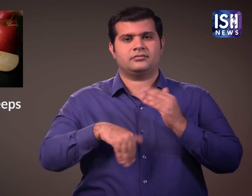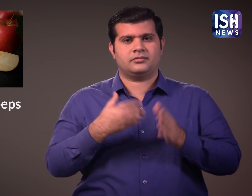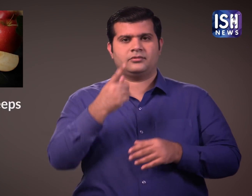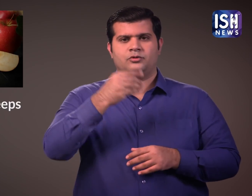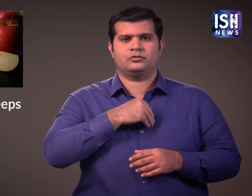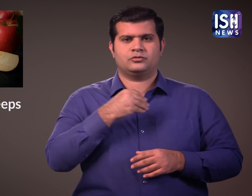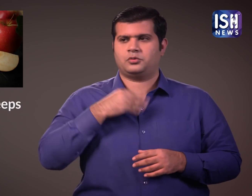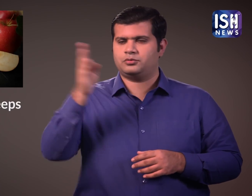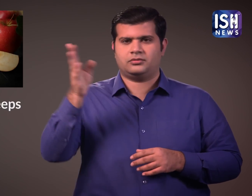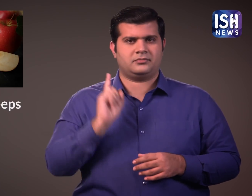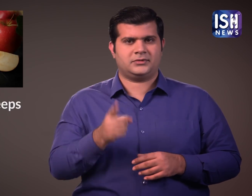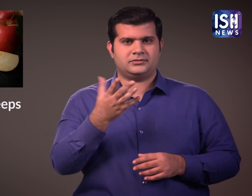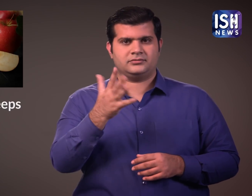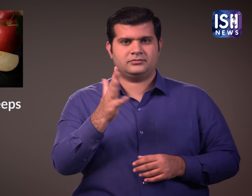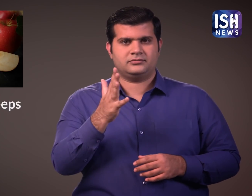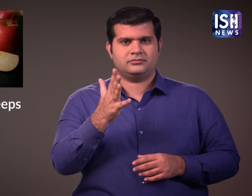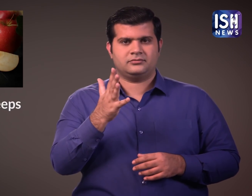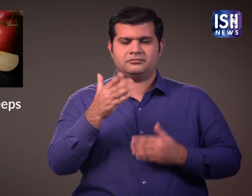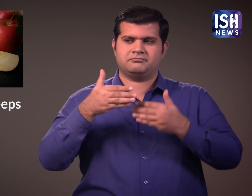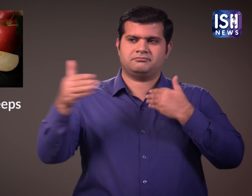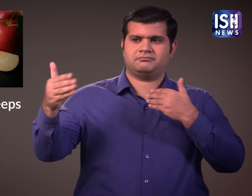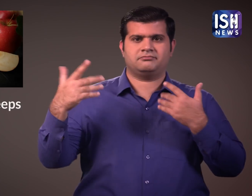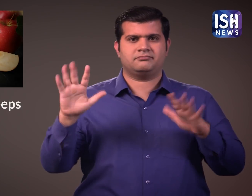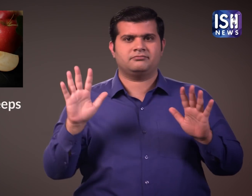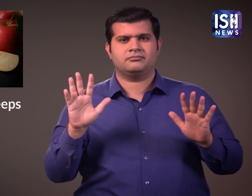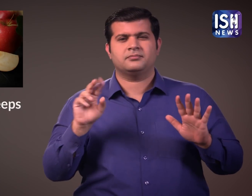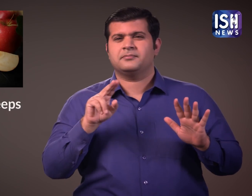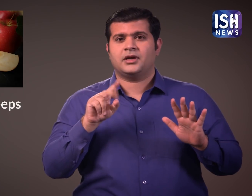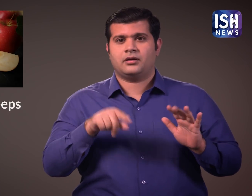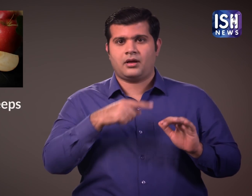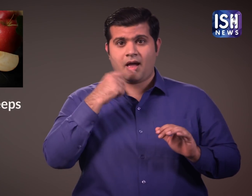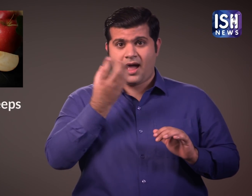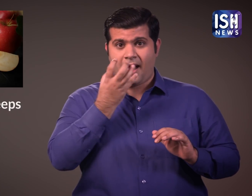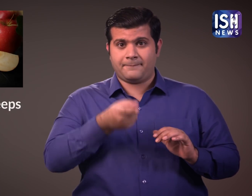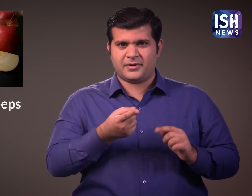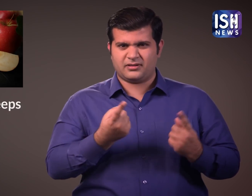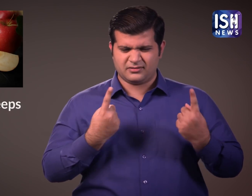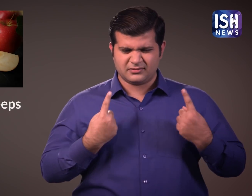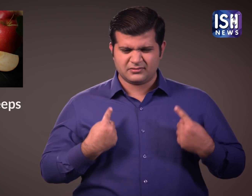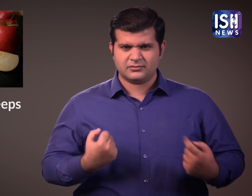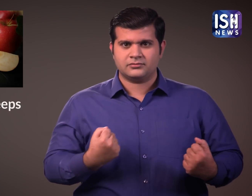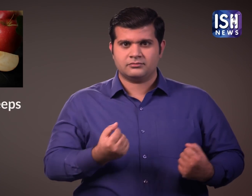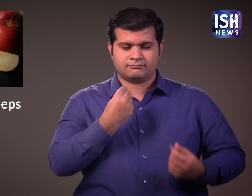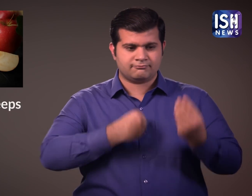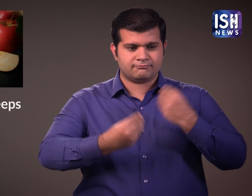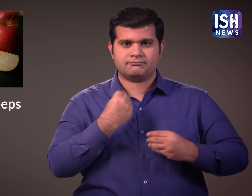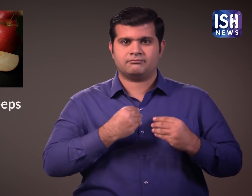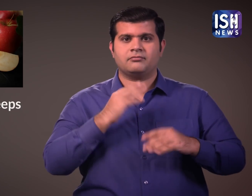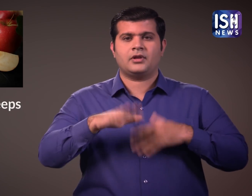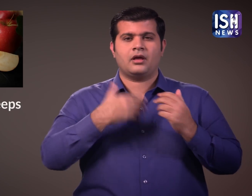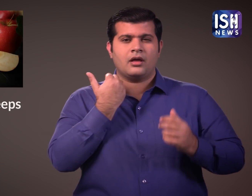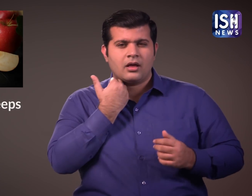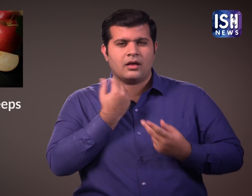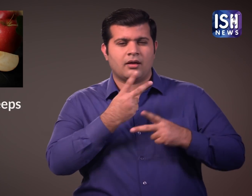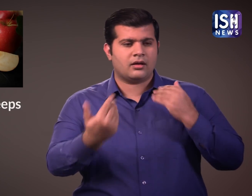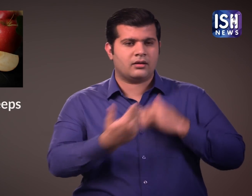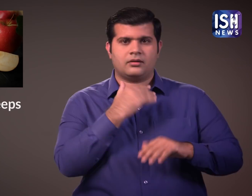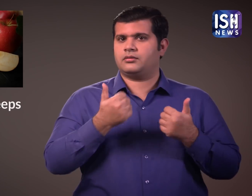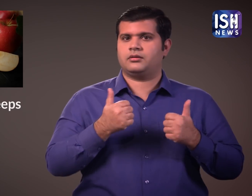then you will never have to visit the doctor. It means that an Apple makes you healthy and keeps you away from sickness.